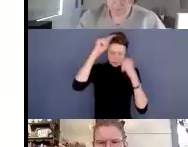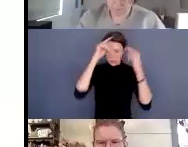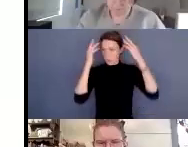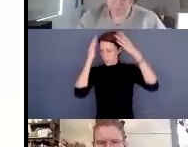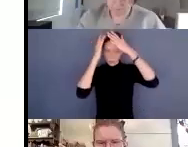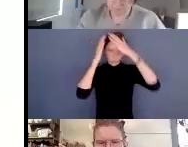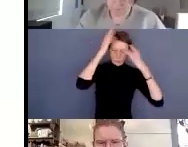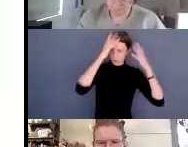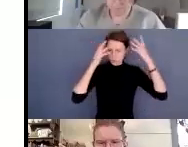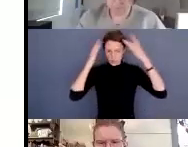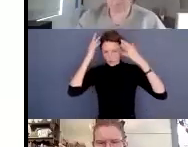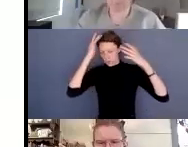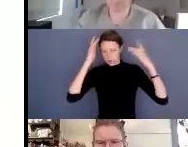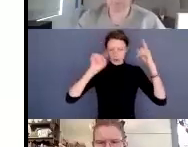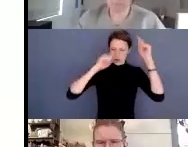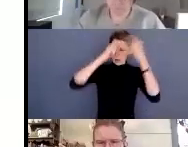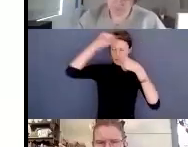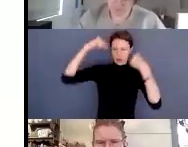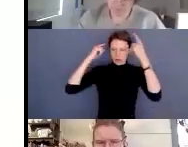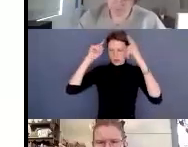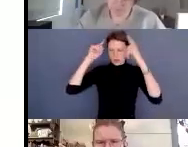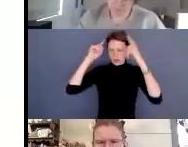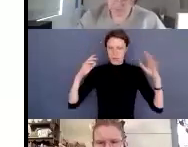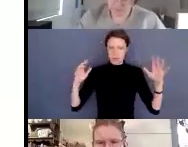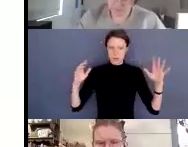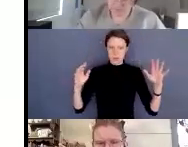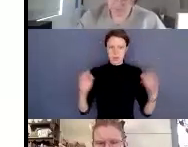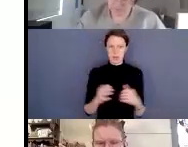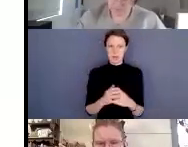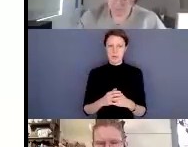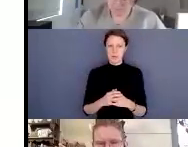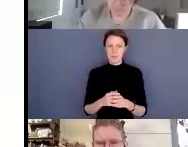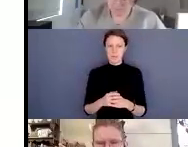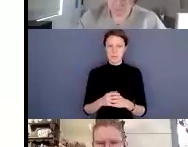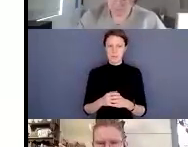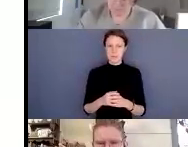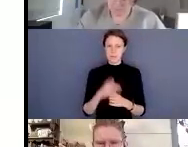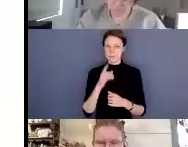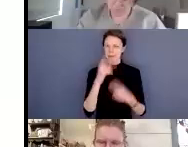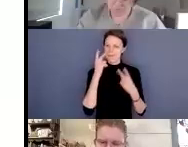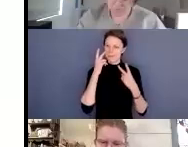of busyness around their their face and their body. And this is a visual, sort of, interpretation